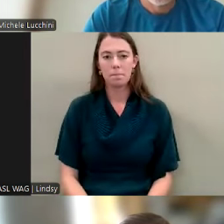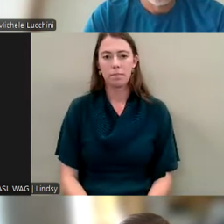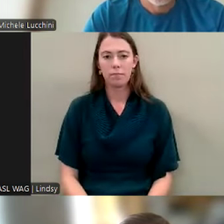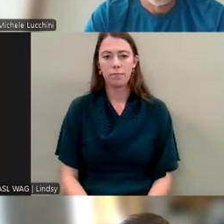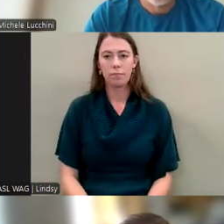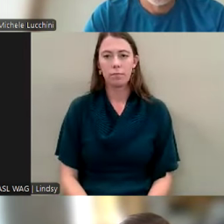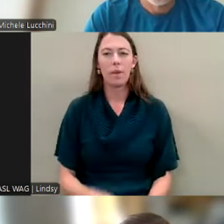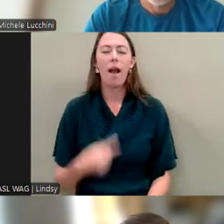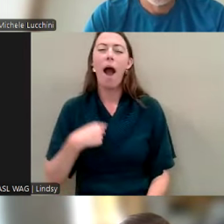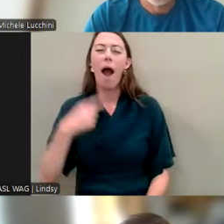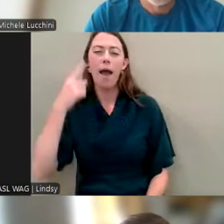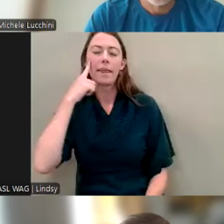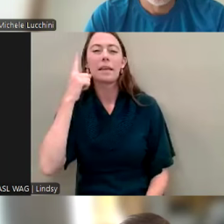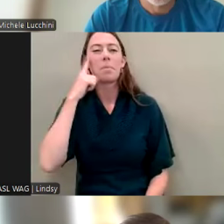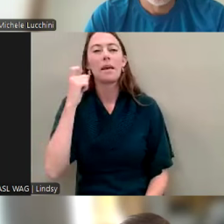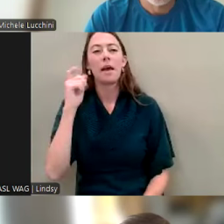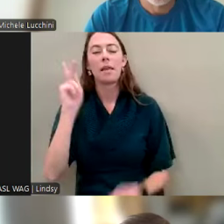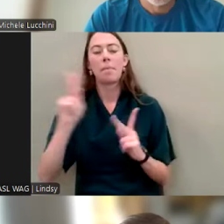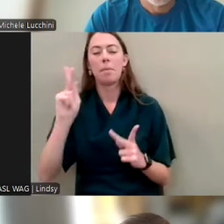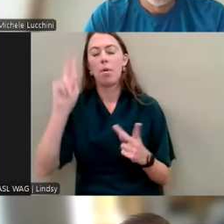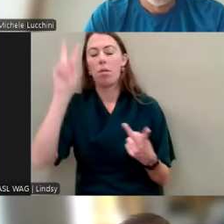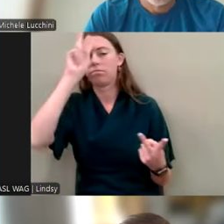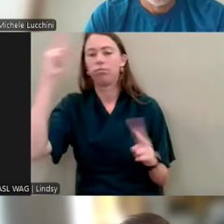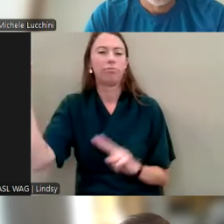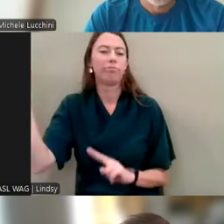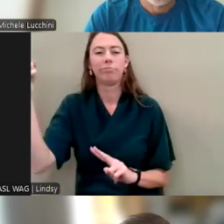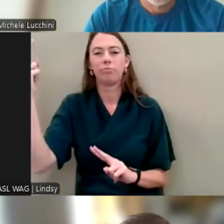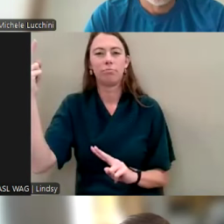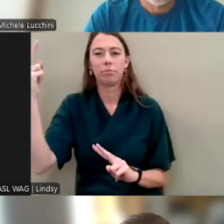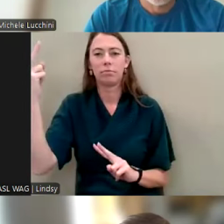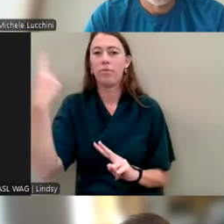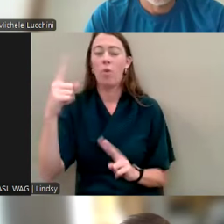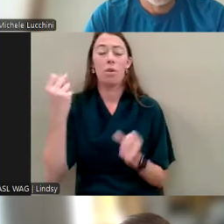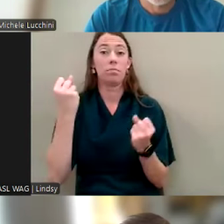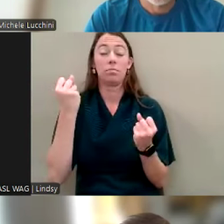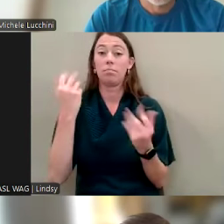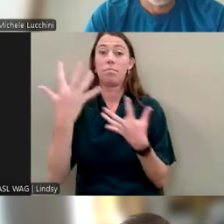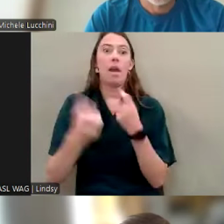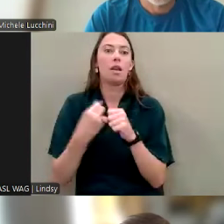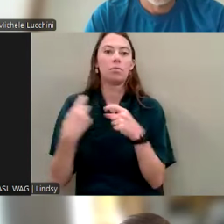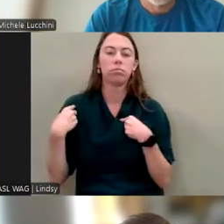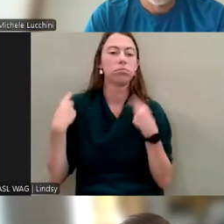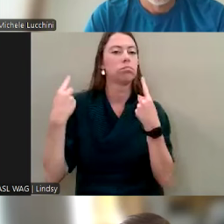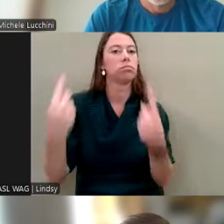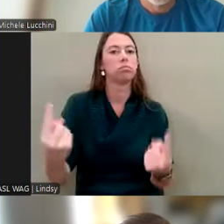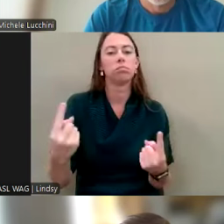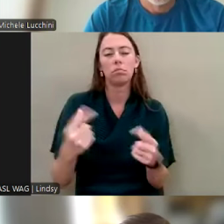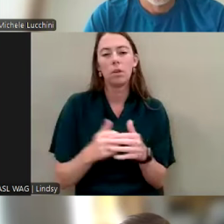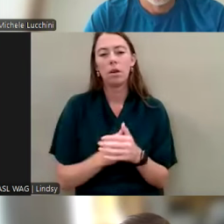misconception that's been out there for decades now, really, that all of this falls on to